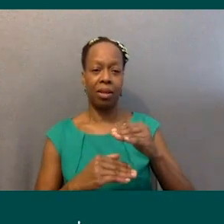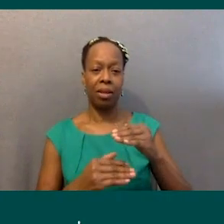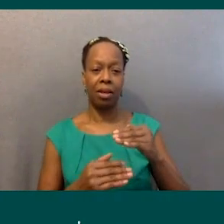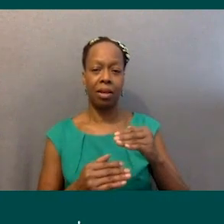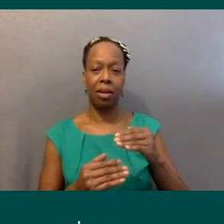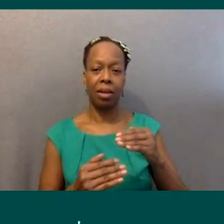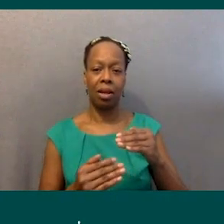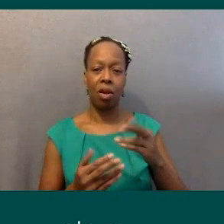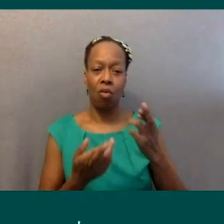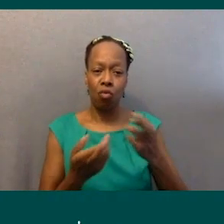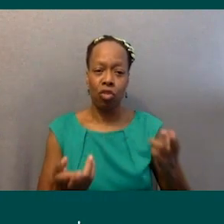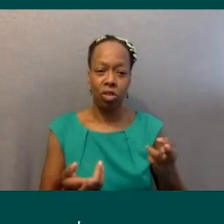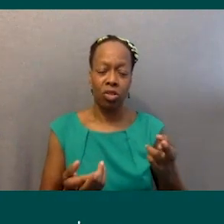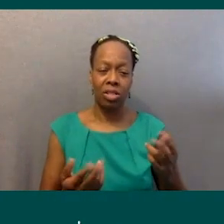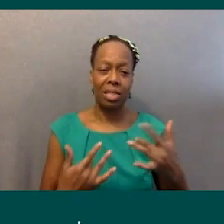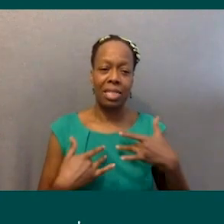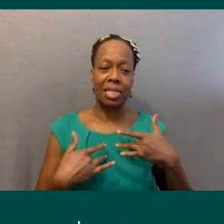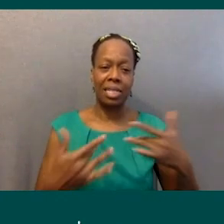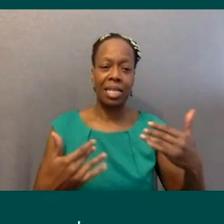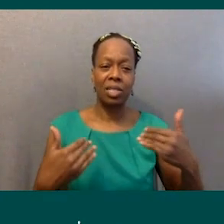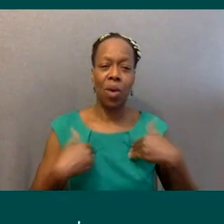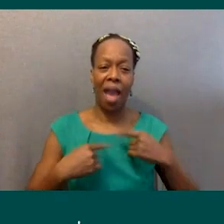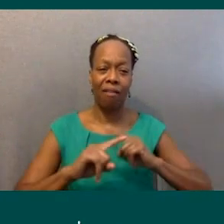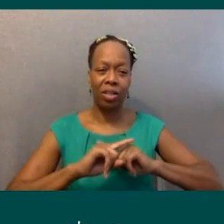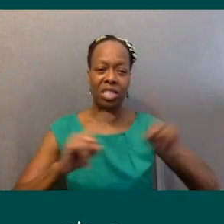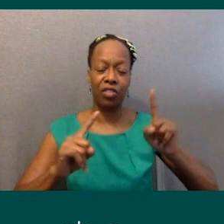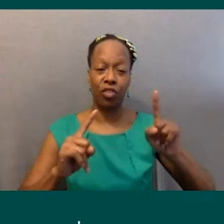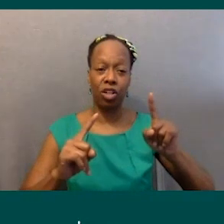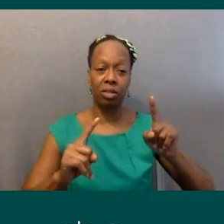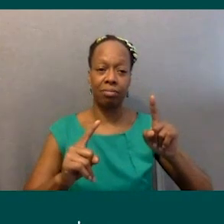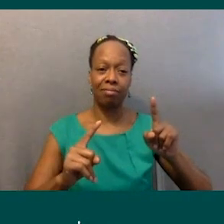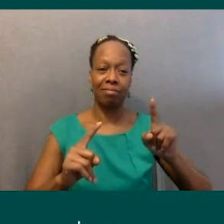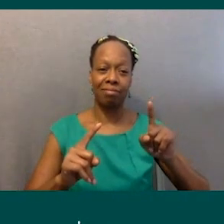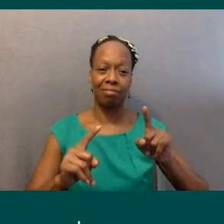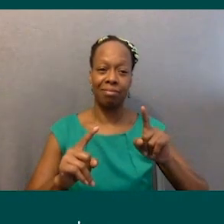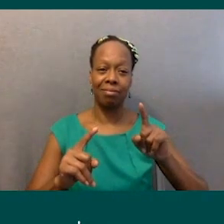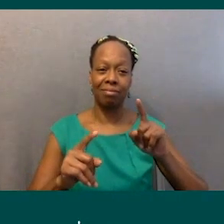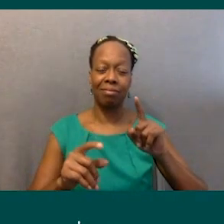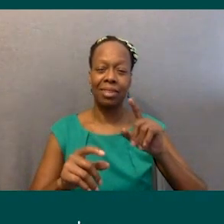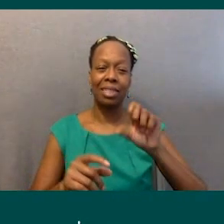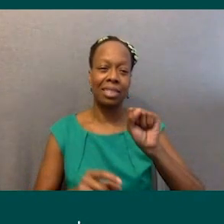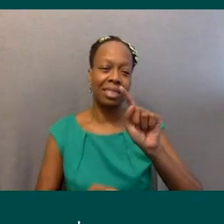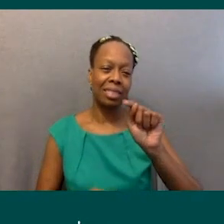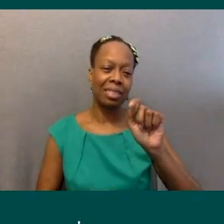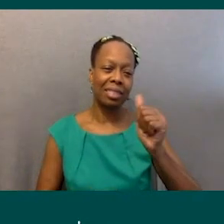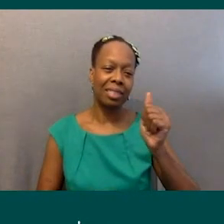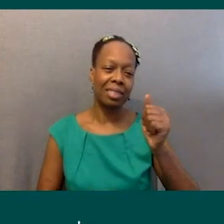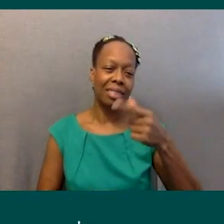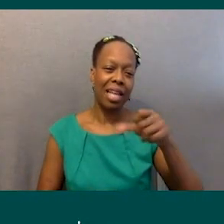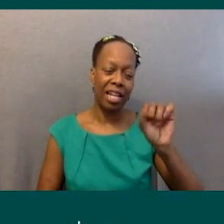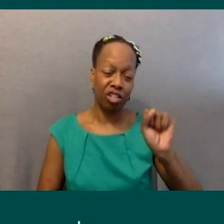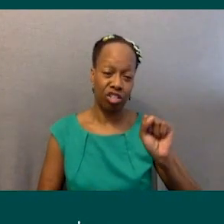There's the first phase, which is when they're shocked about the news, then they don't wanna believe in it,